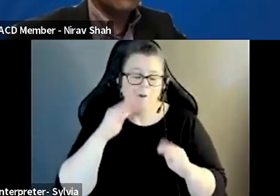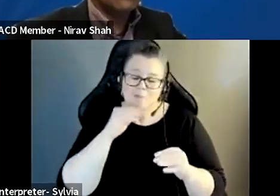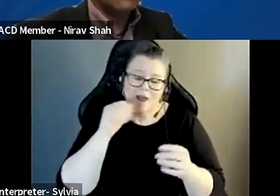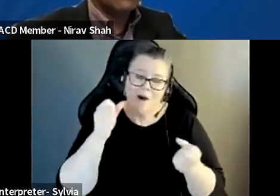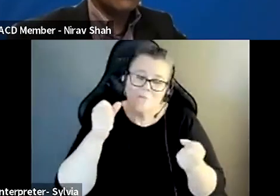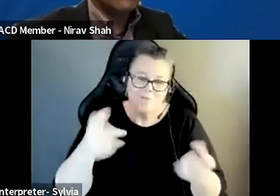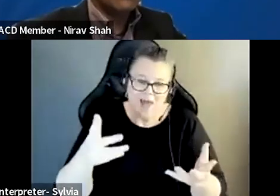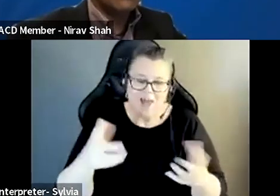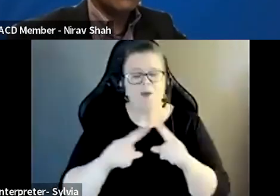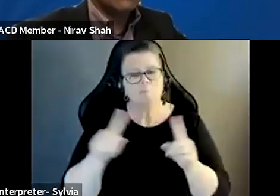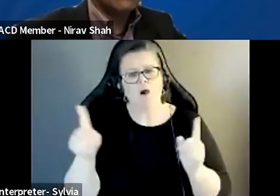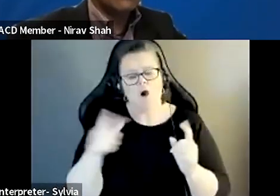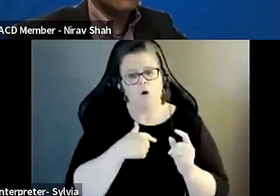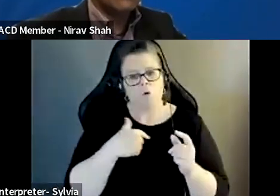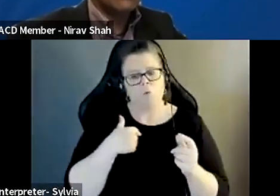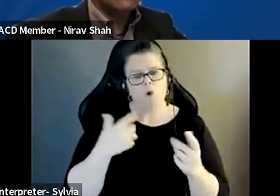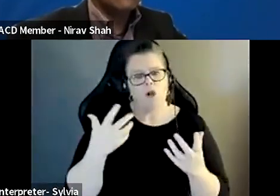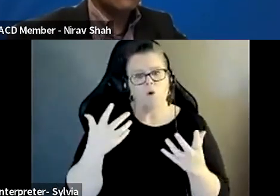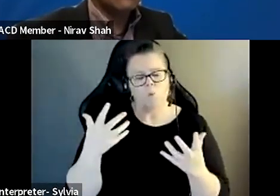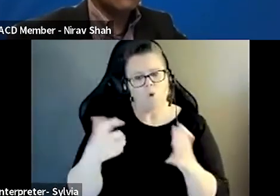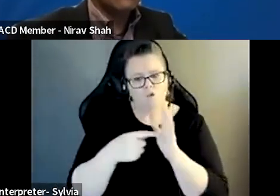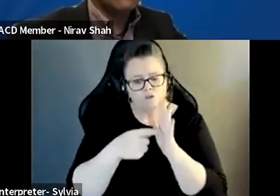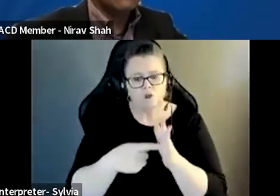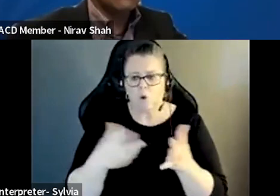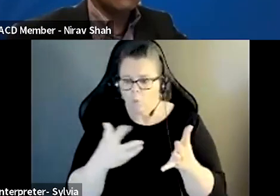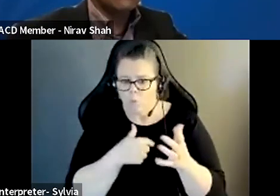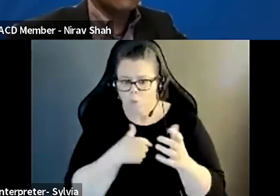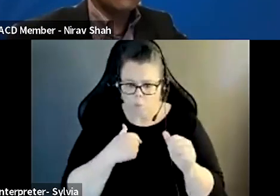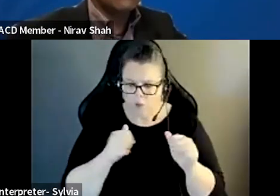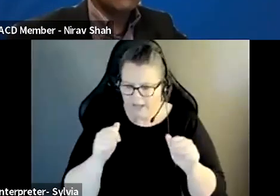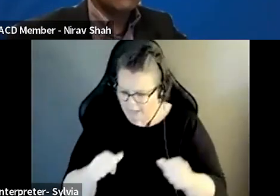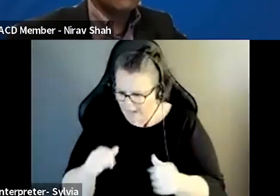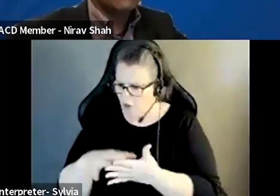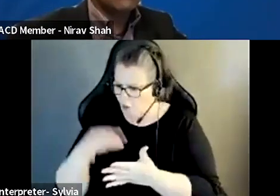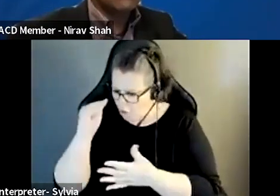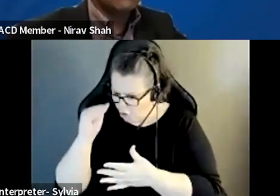to see what we can and should learn from and bring back to our standard operations.